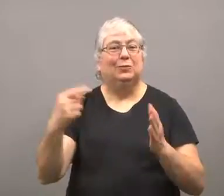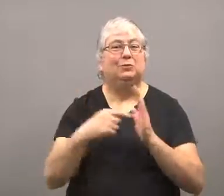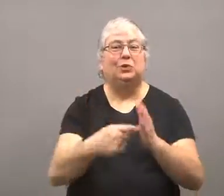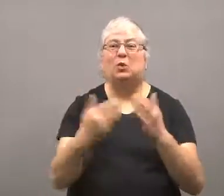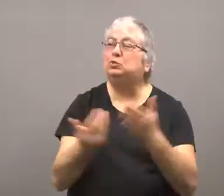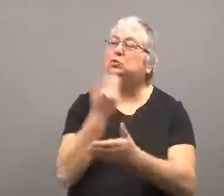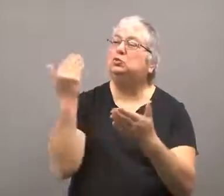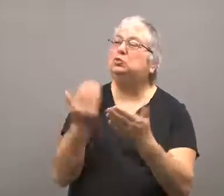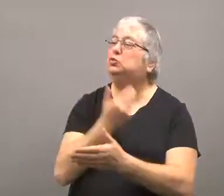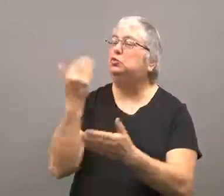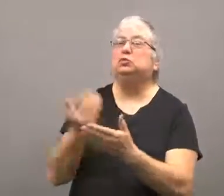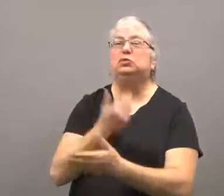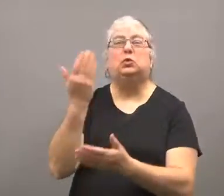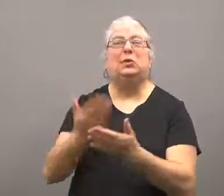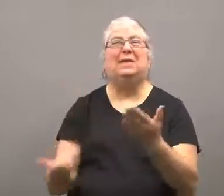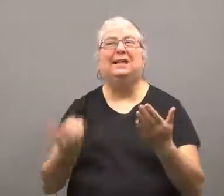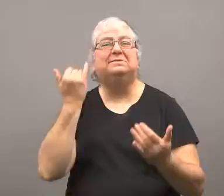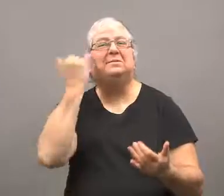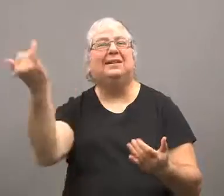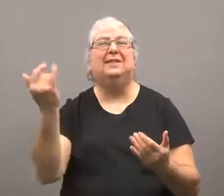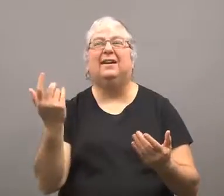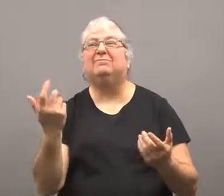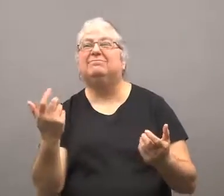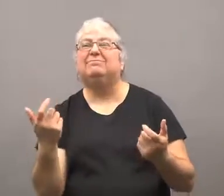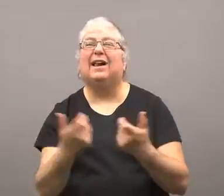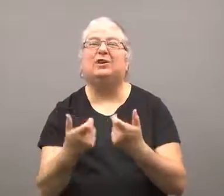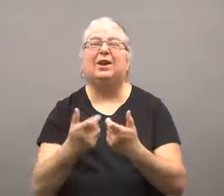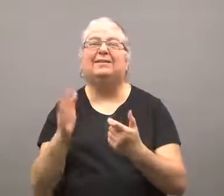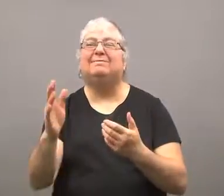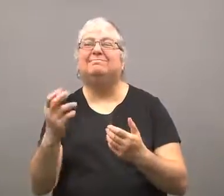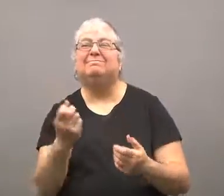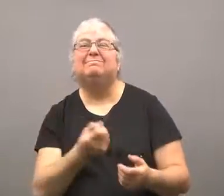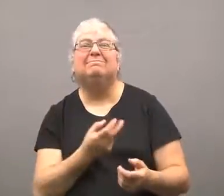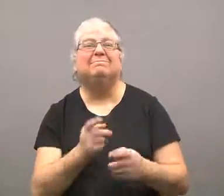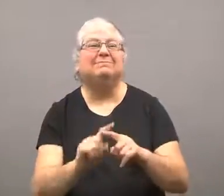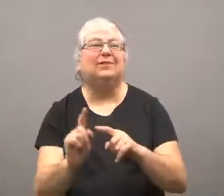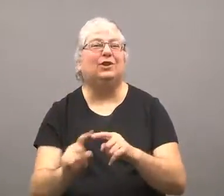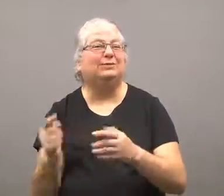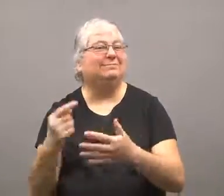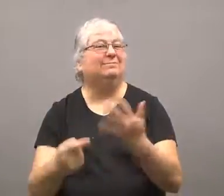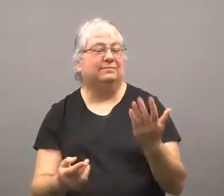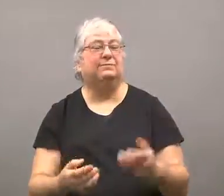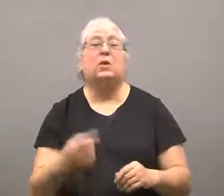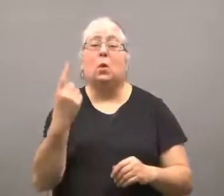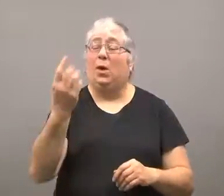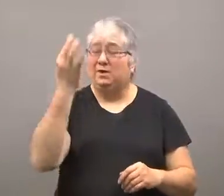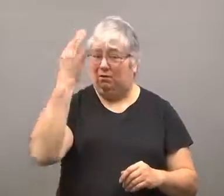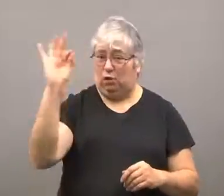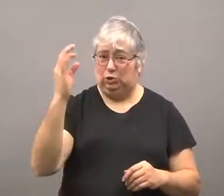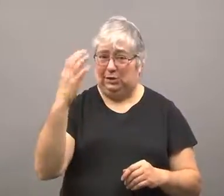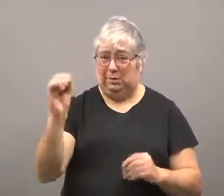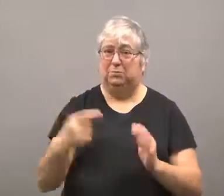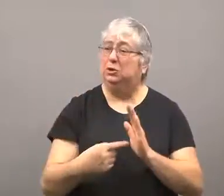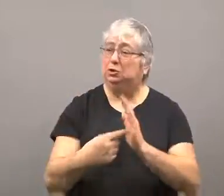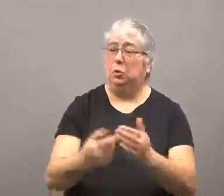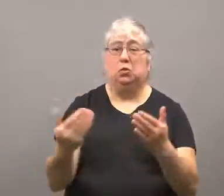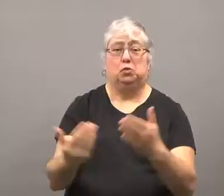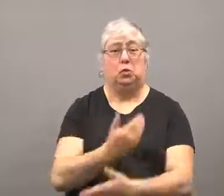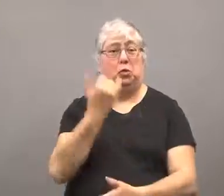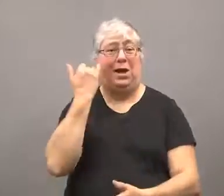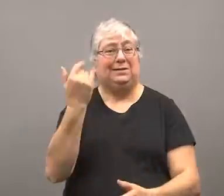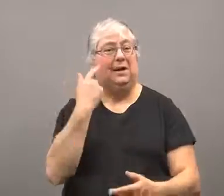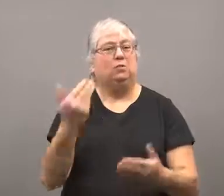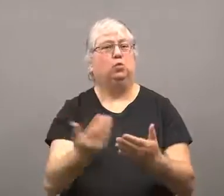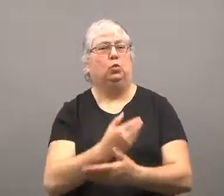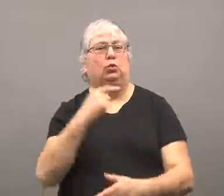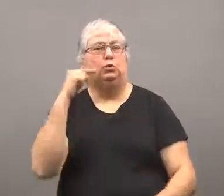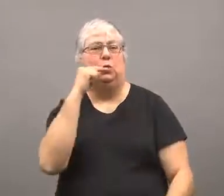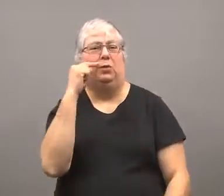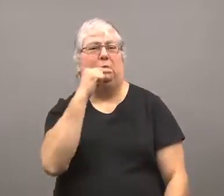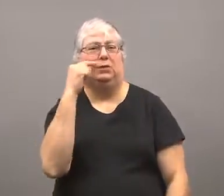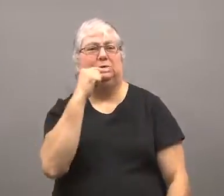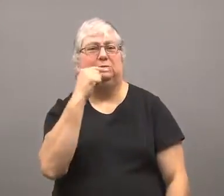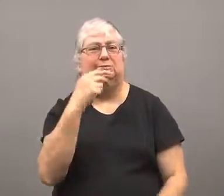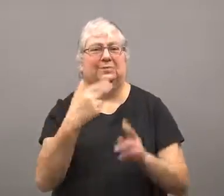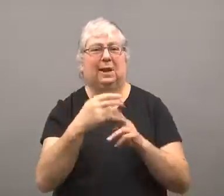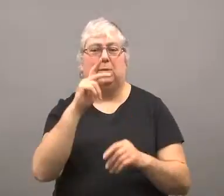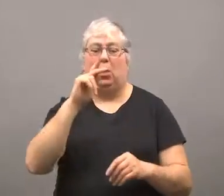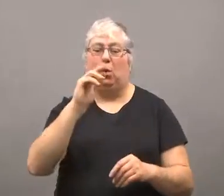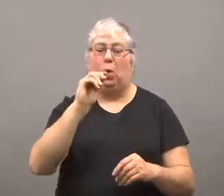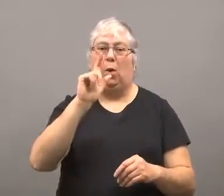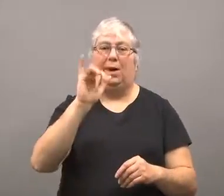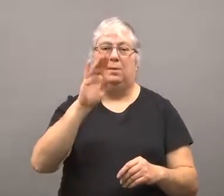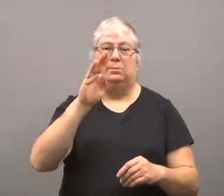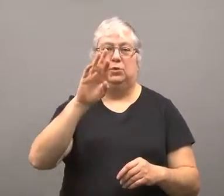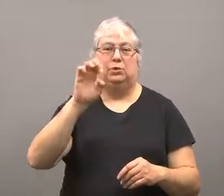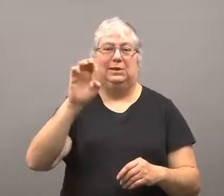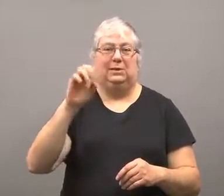The newest electronic things to come out are shown there.